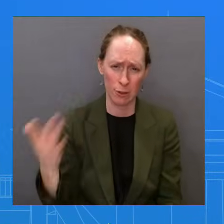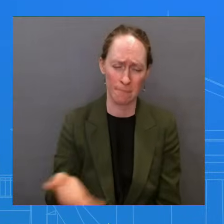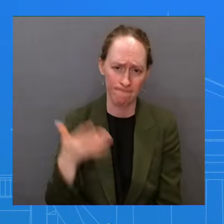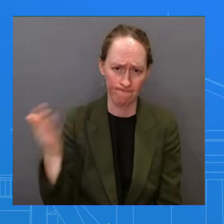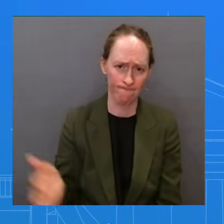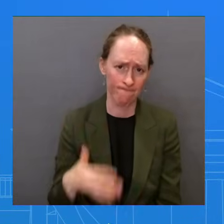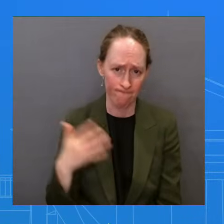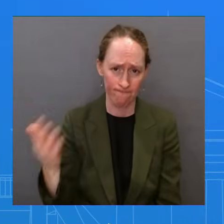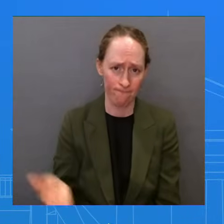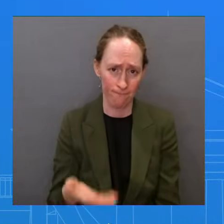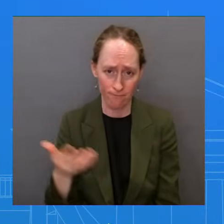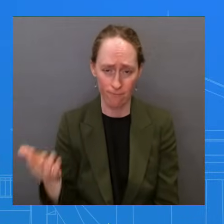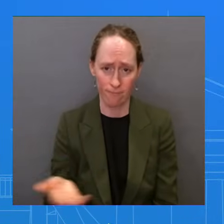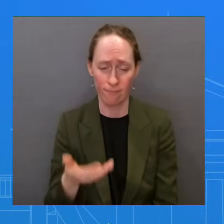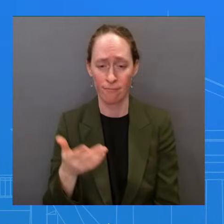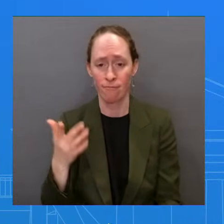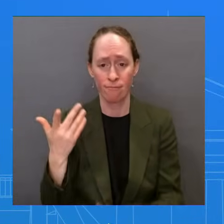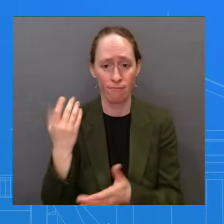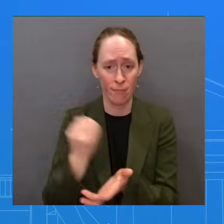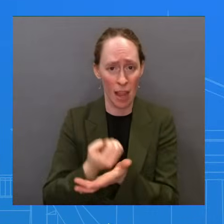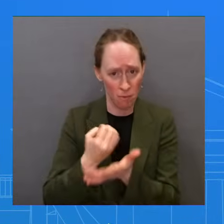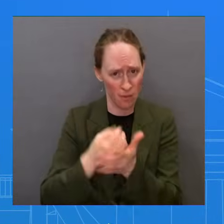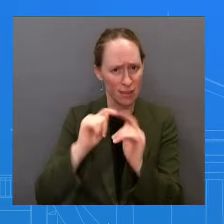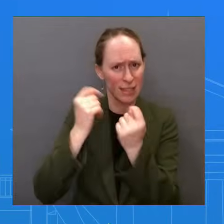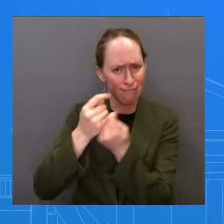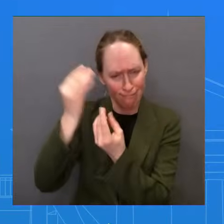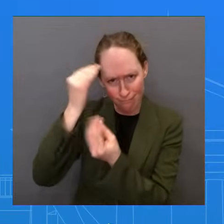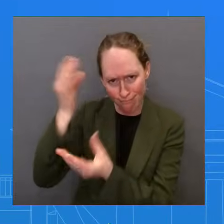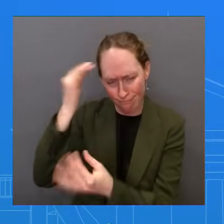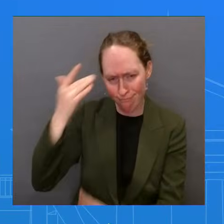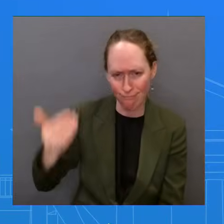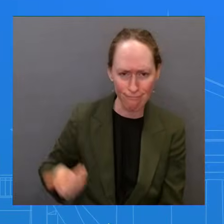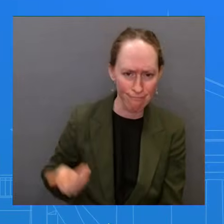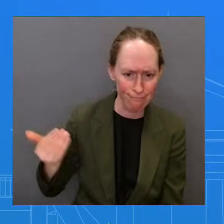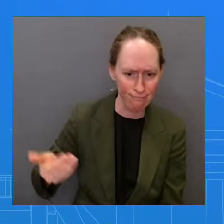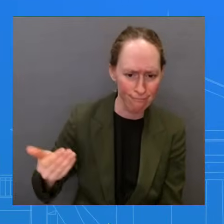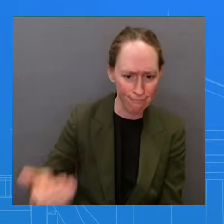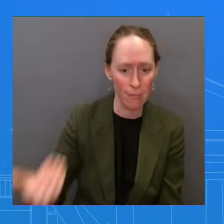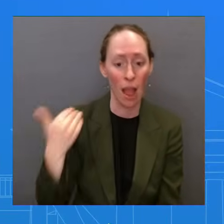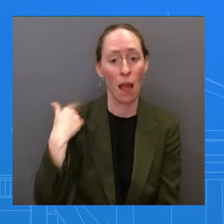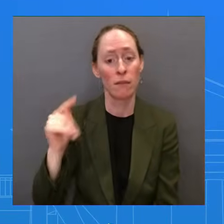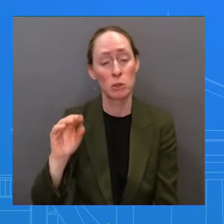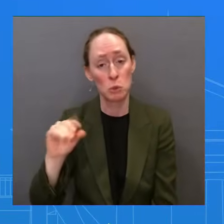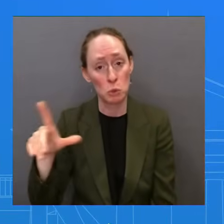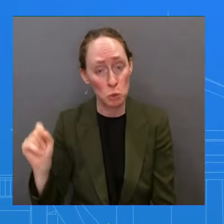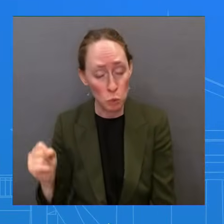And again, we have the tools that we need. And we're -- and FDIC is going to continue to monitor.